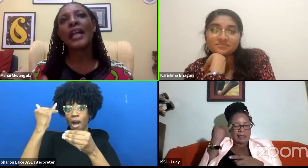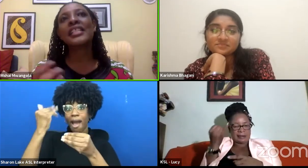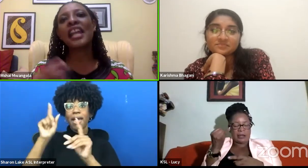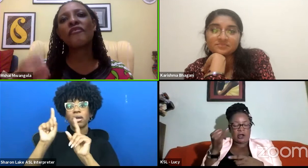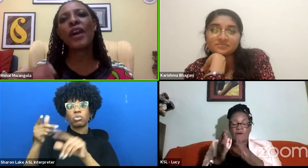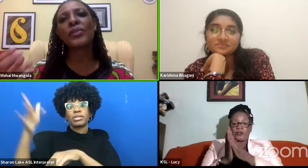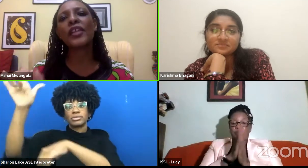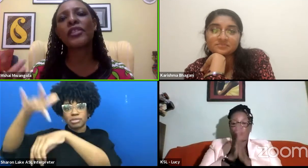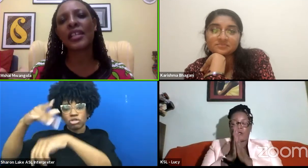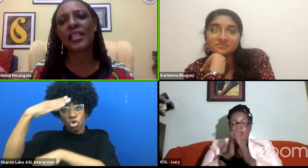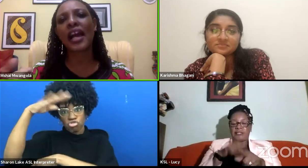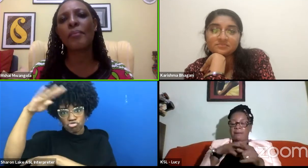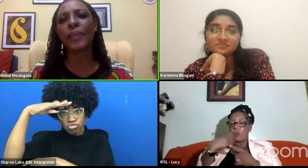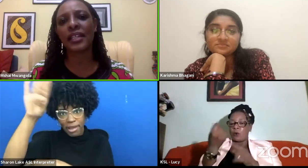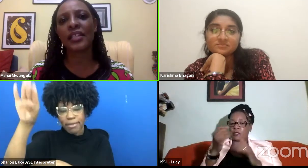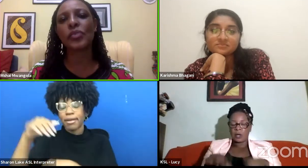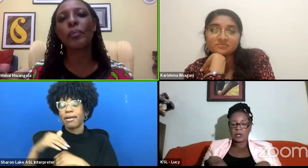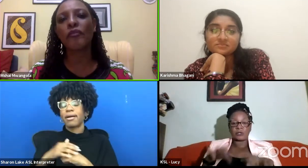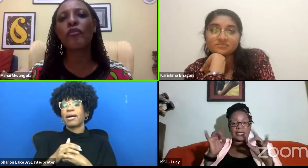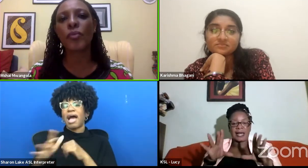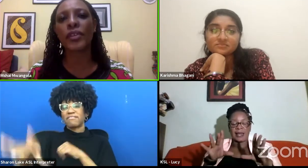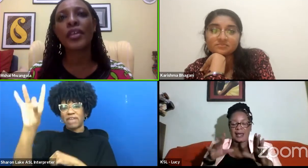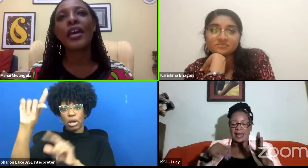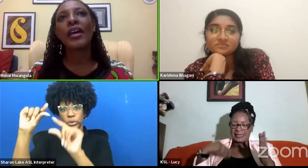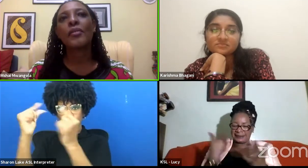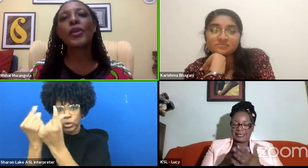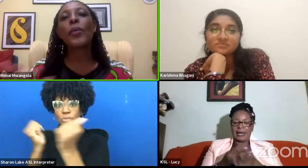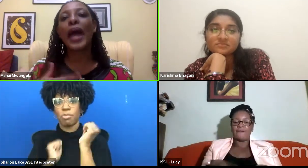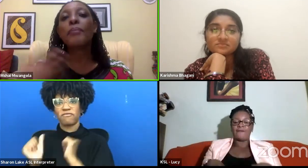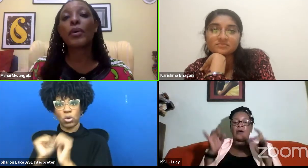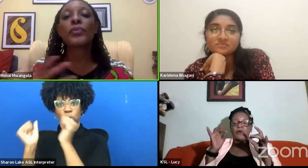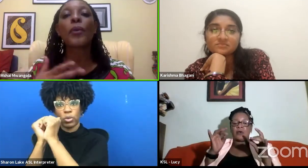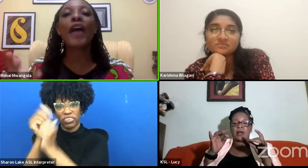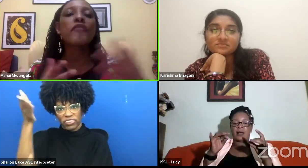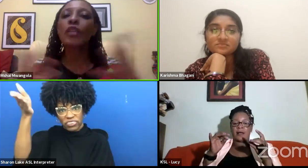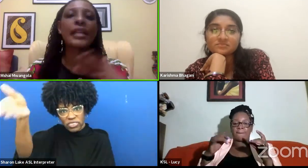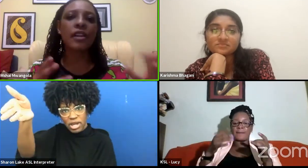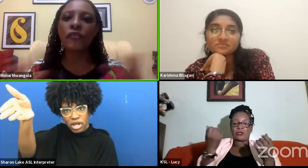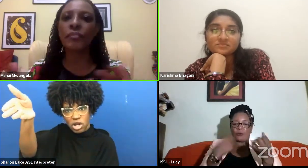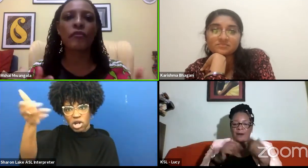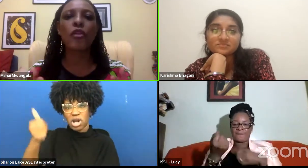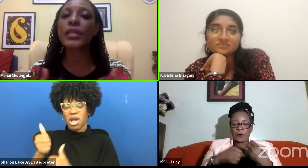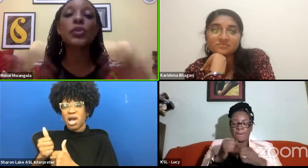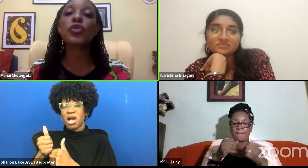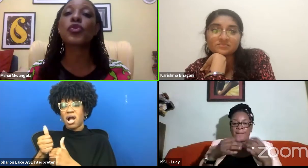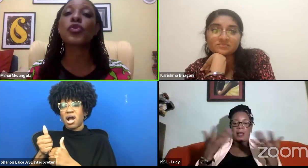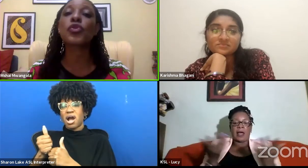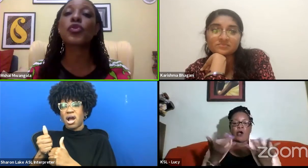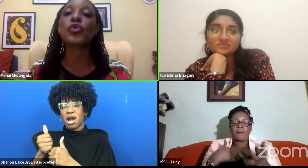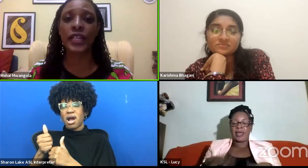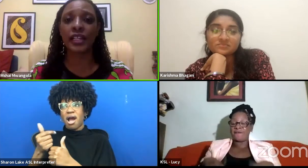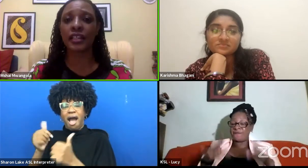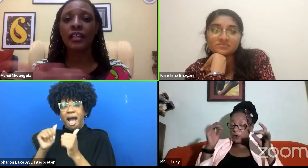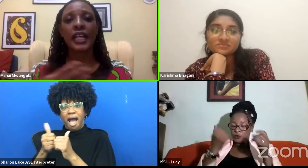until I found a theater company to perform with, the way I found myself in performance was to do a lot of storytelling,